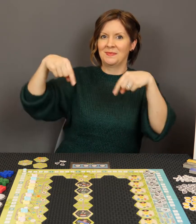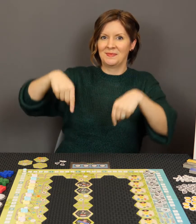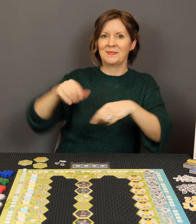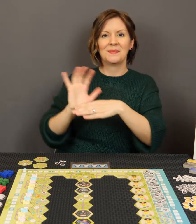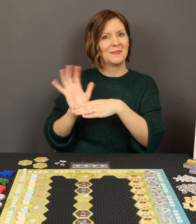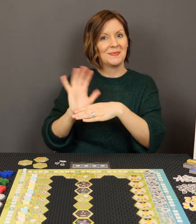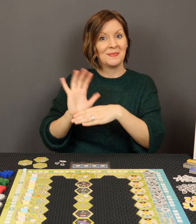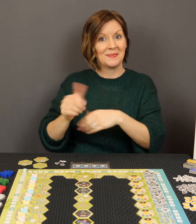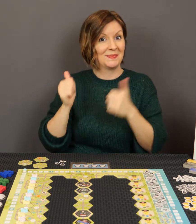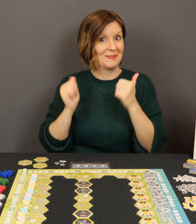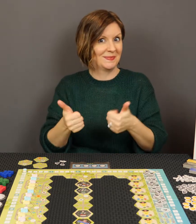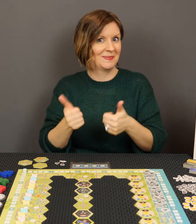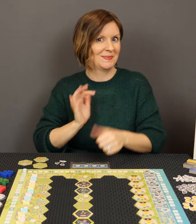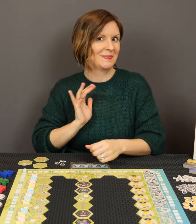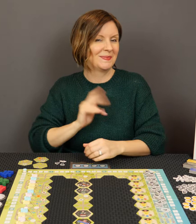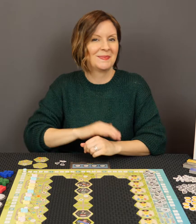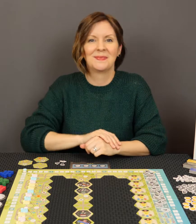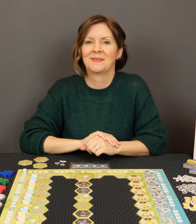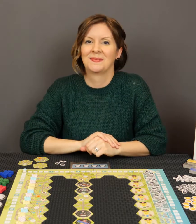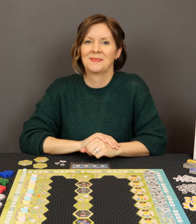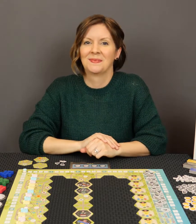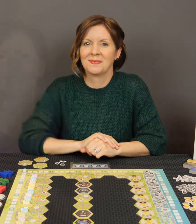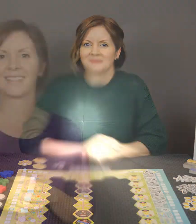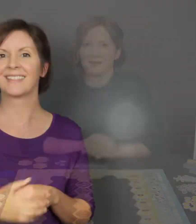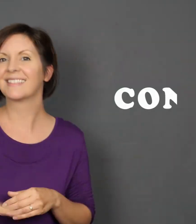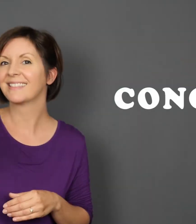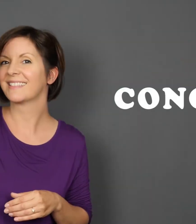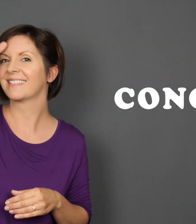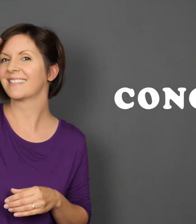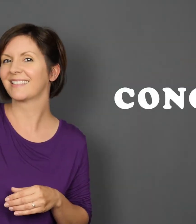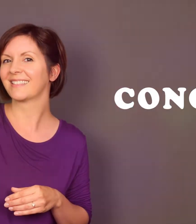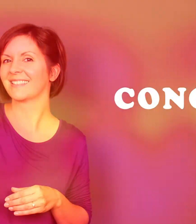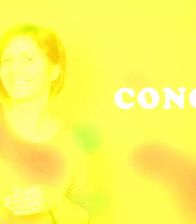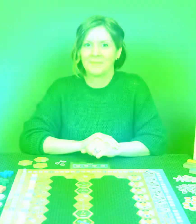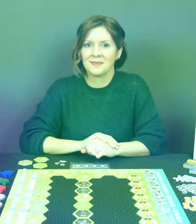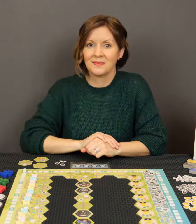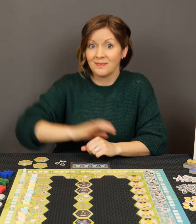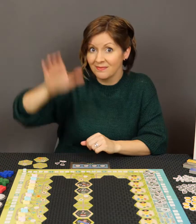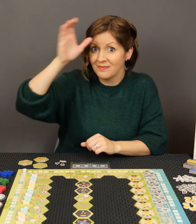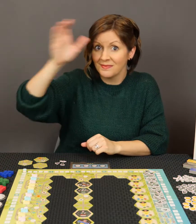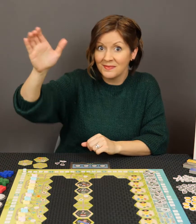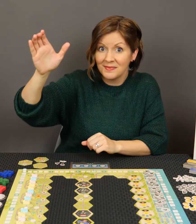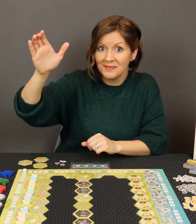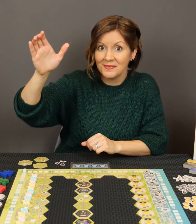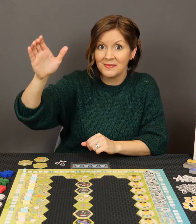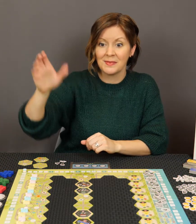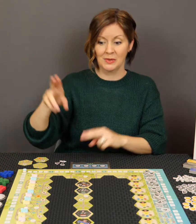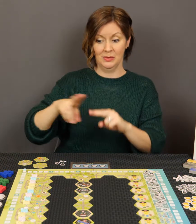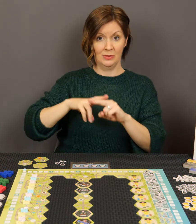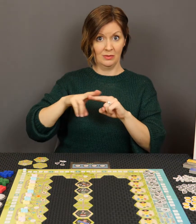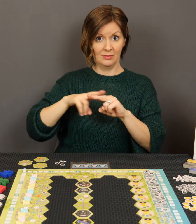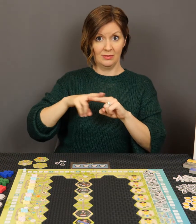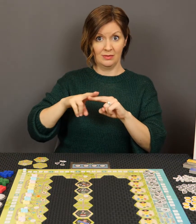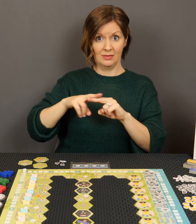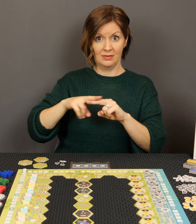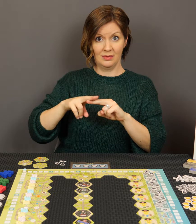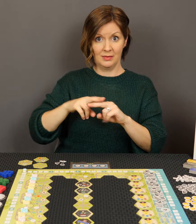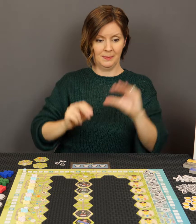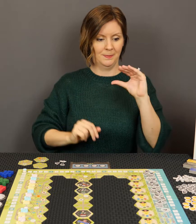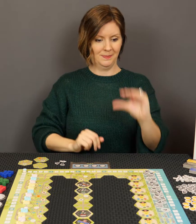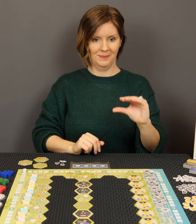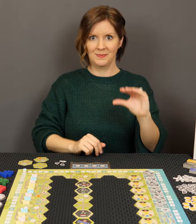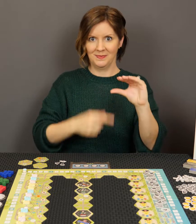The concept?